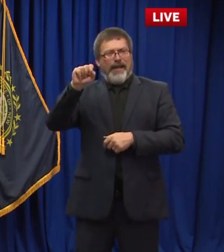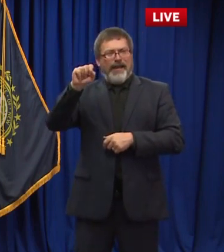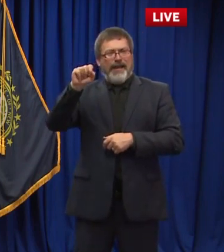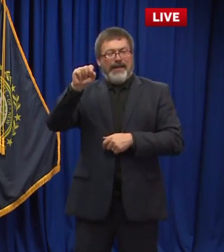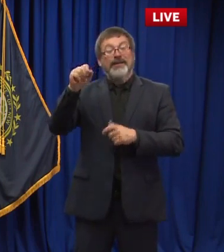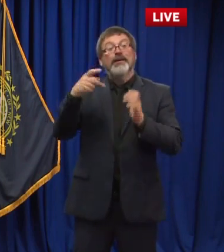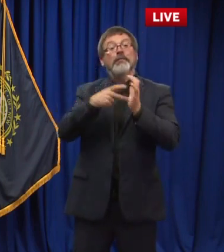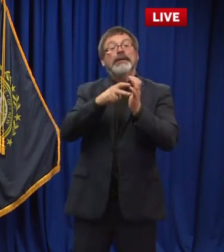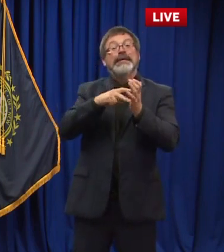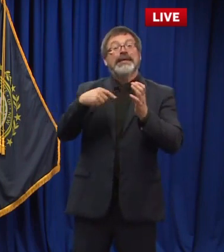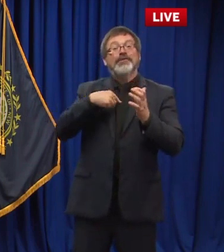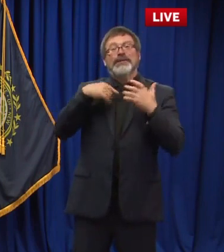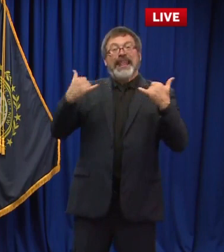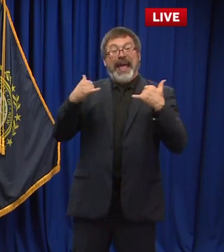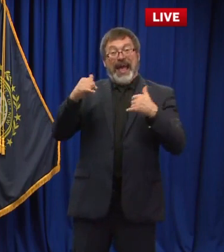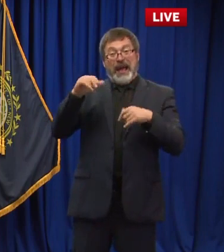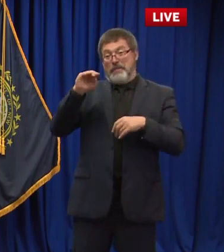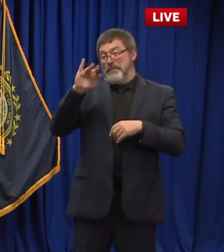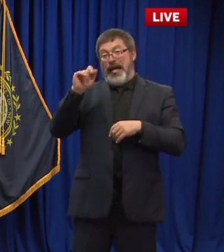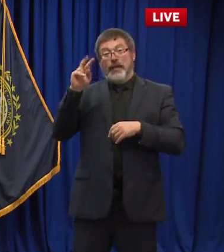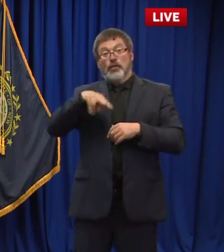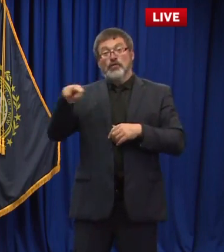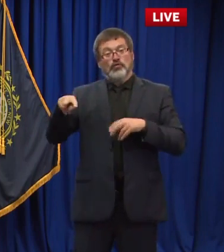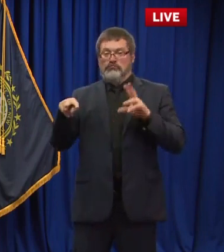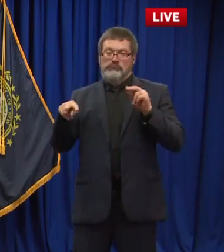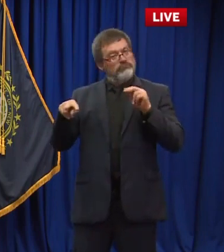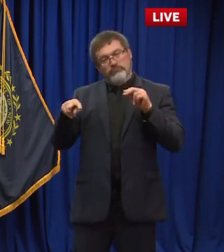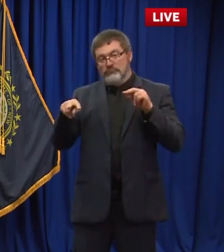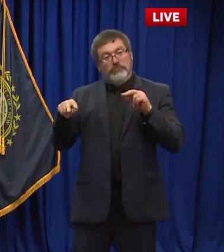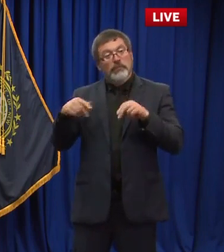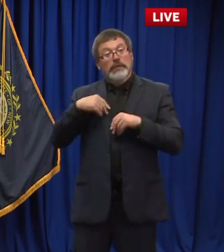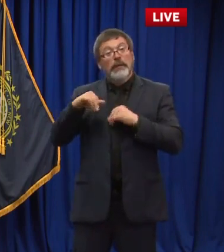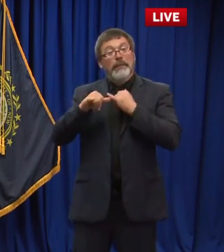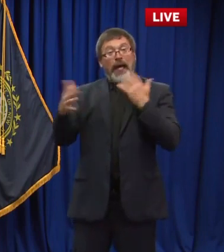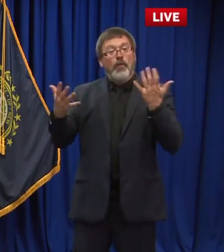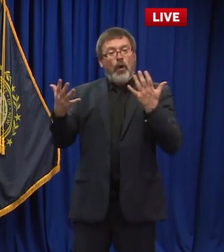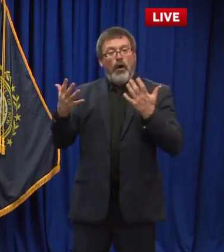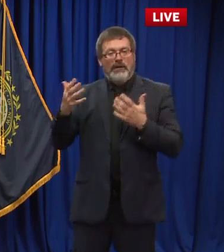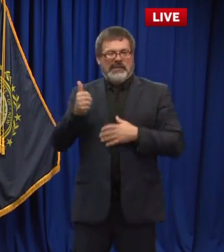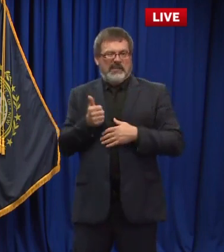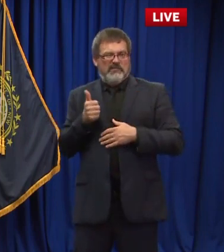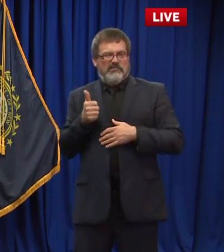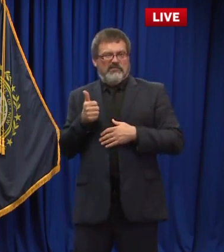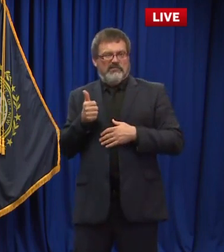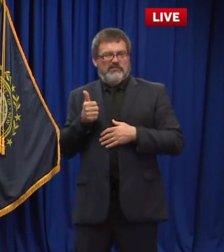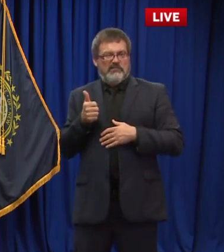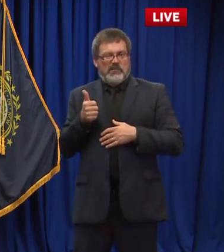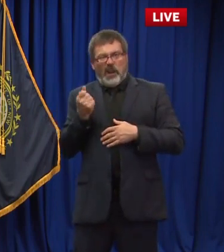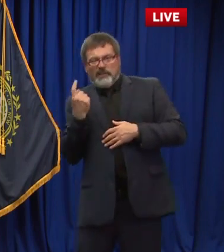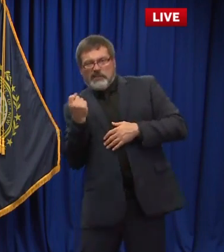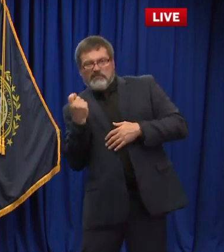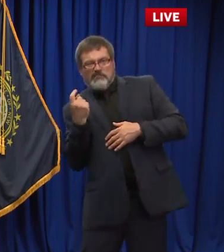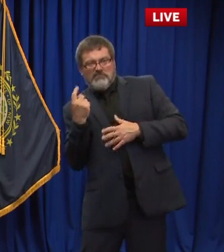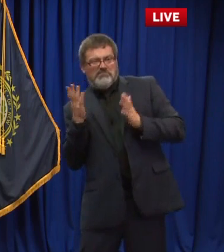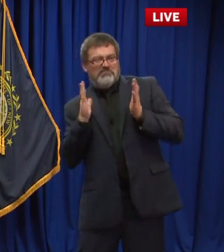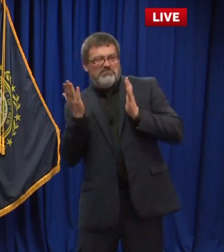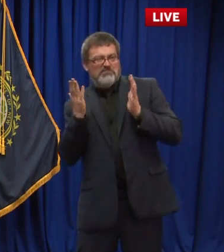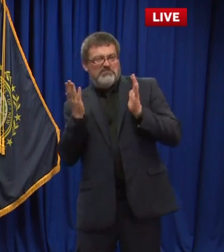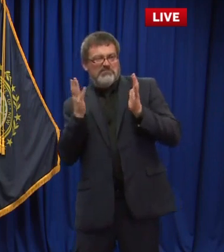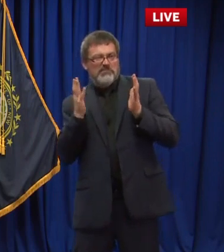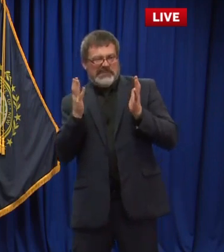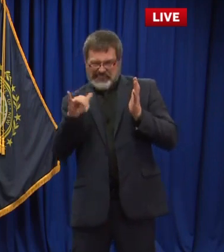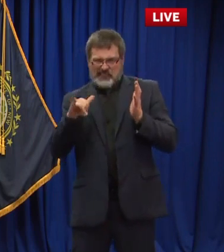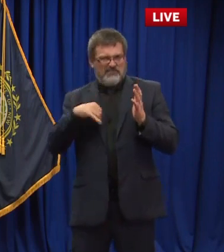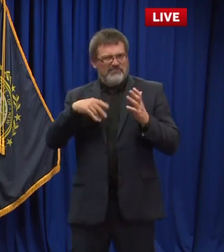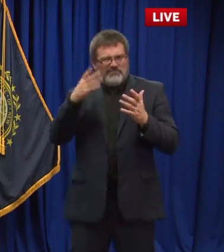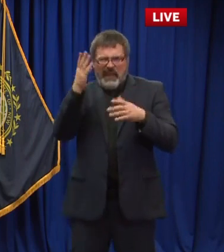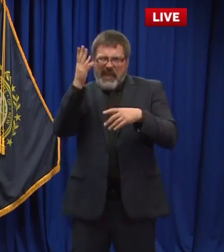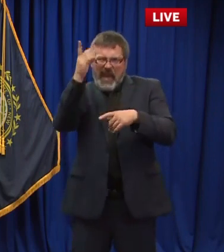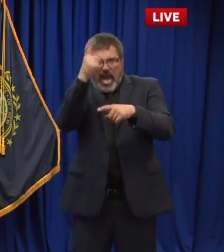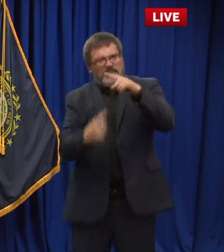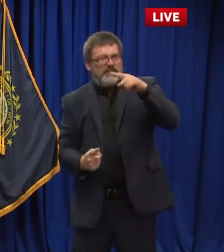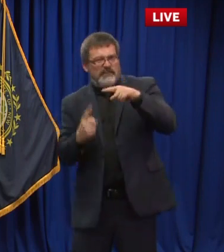WHEN YOU GET TO MAYBE MILE 17 YOU THINK YOU ARE DOING WELL, THEN YOU GET TO HEARTBREAK HILL AND YOU REALIZE THE HARDEST PART IS STILL AHEAD OF YOU.